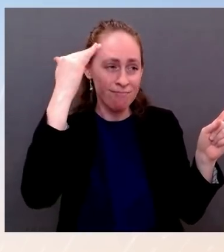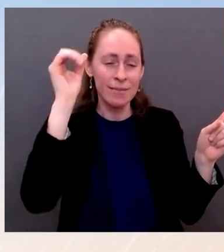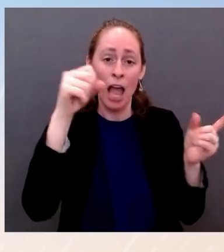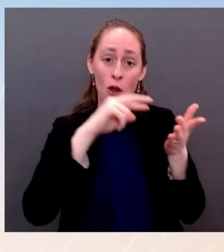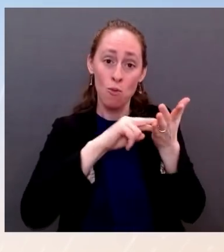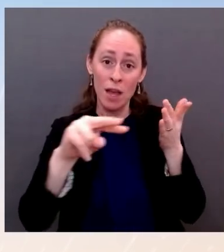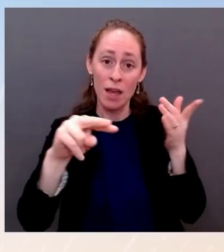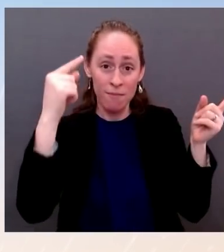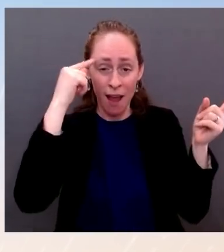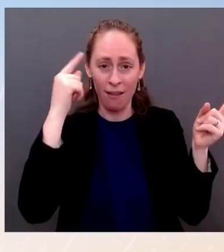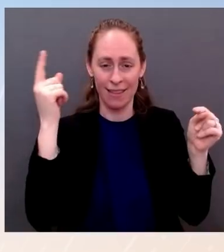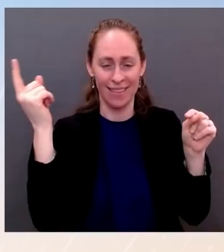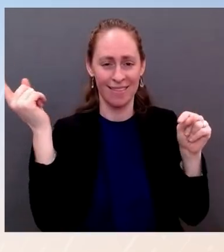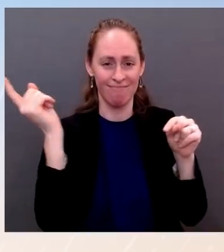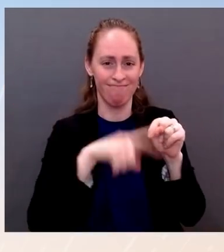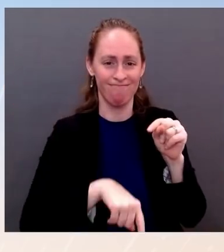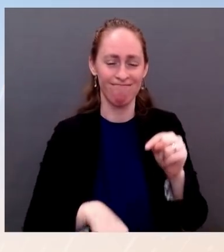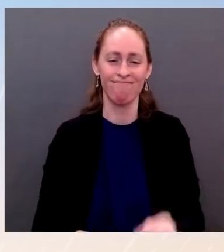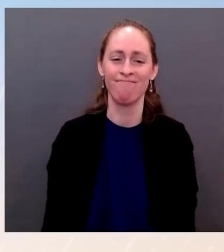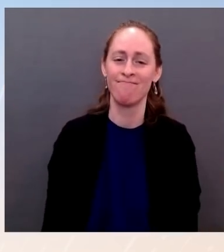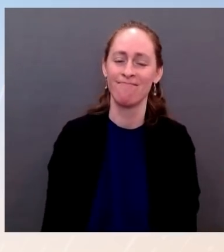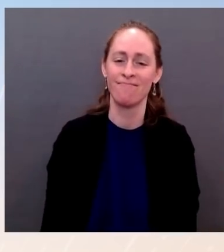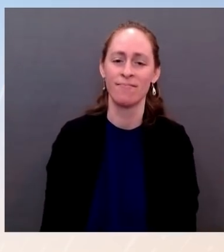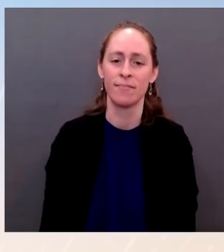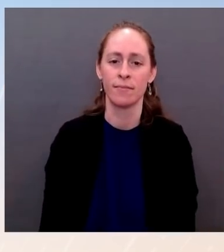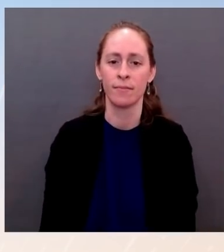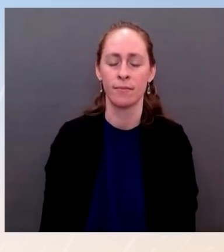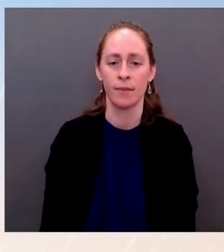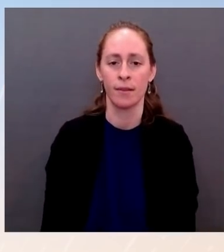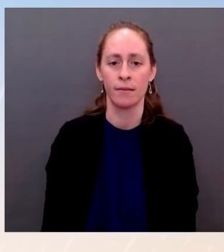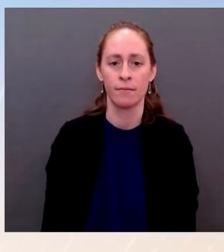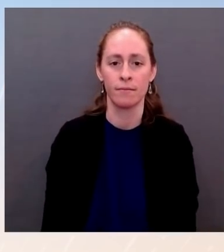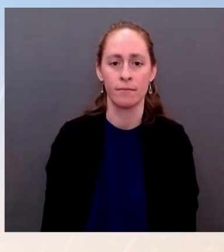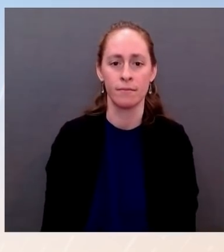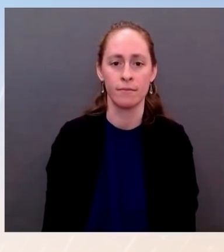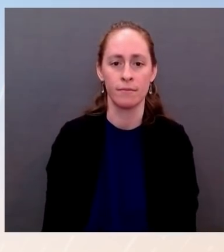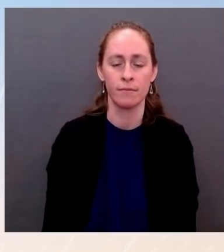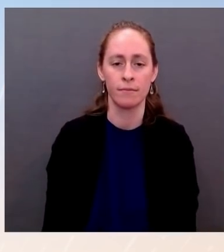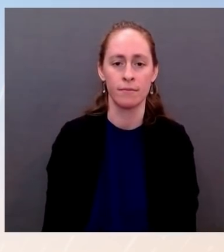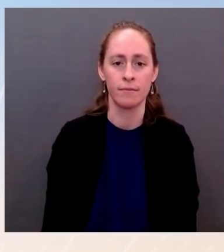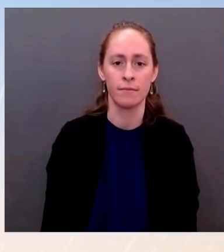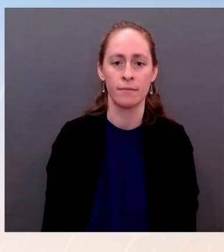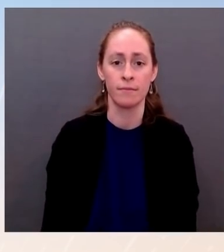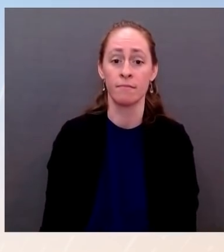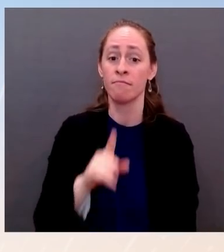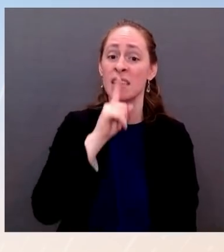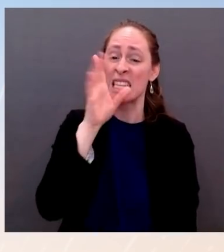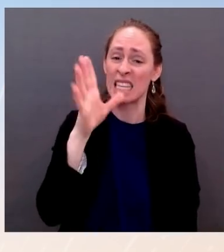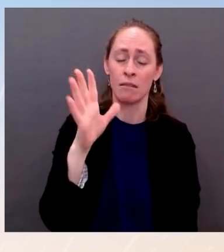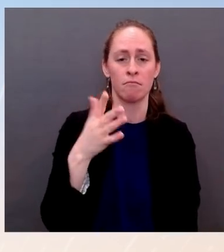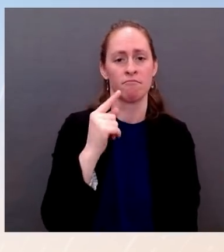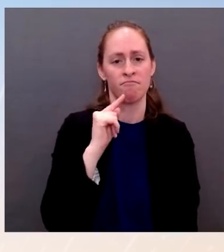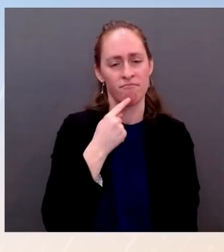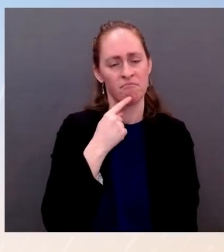the distinct possibility of action in a relatively near-term timeframe -- including along the timeframe that I've laid out,